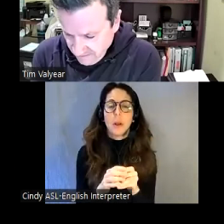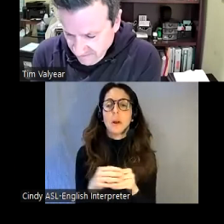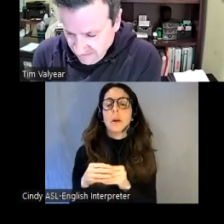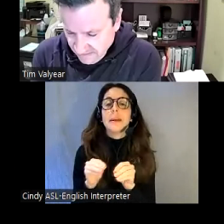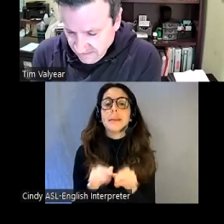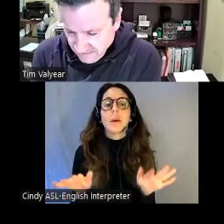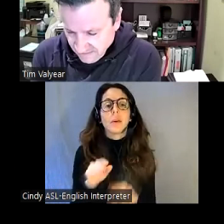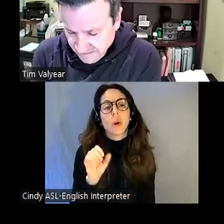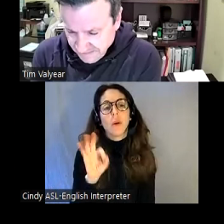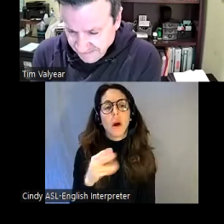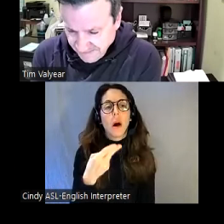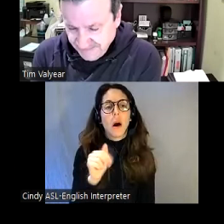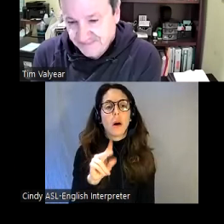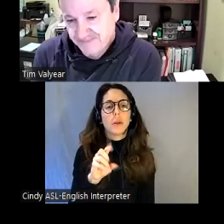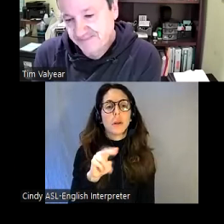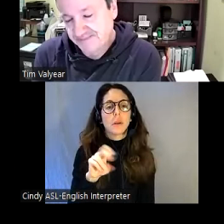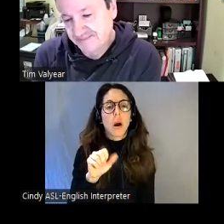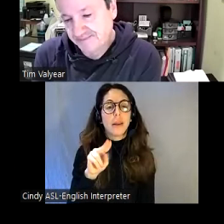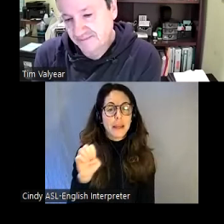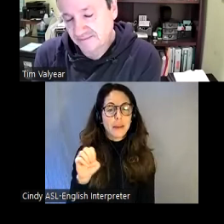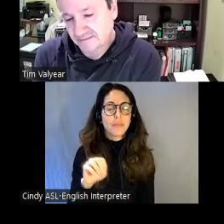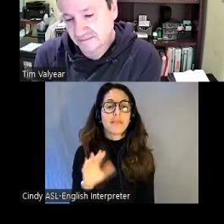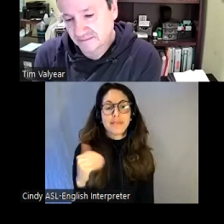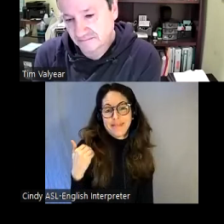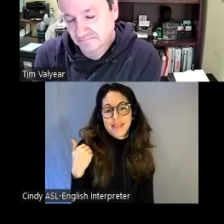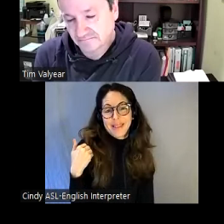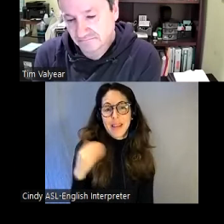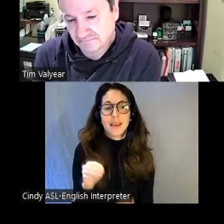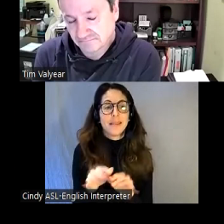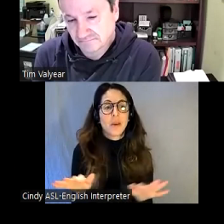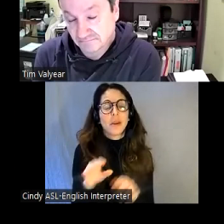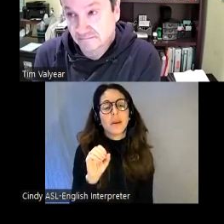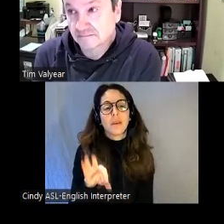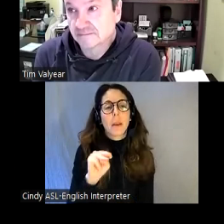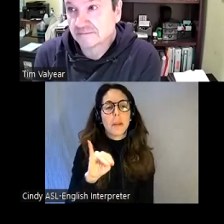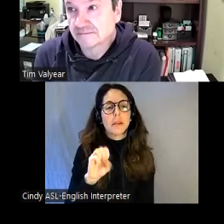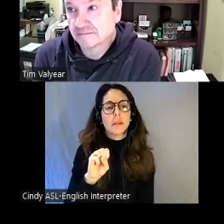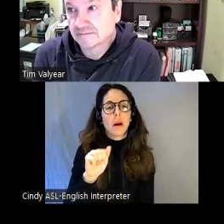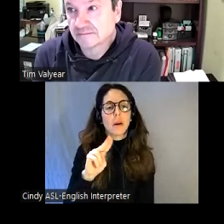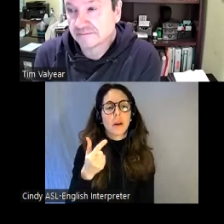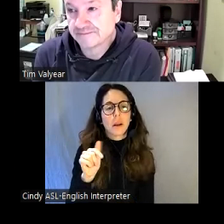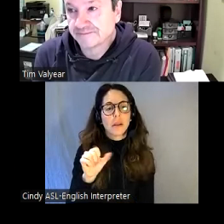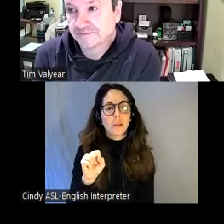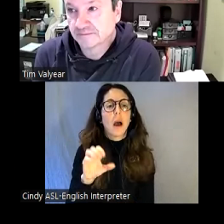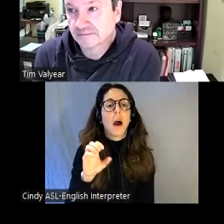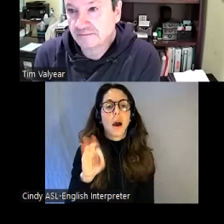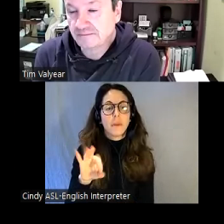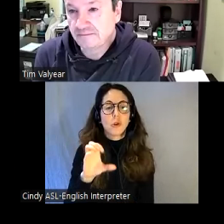virtually, CILT is located in Toronto. And we would like to begin by acknowledging the line on which we gather is